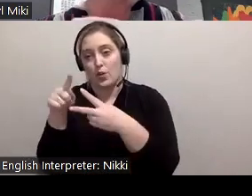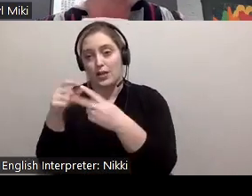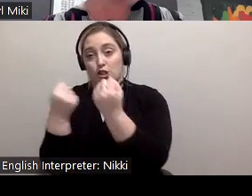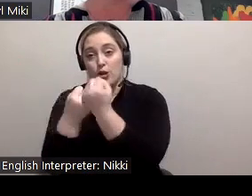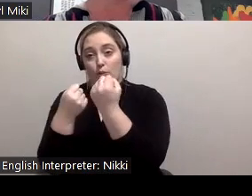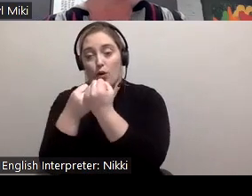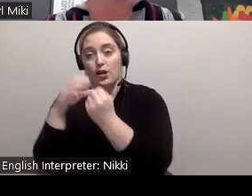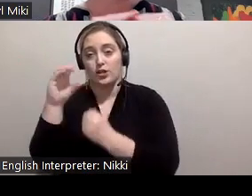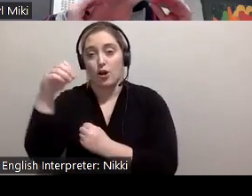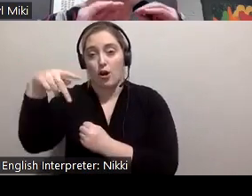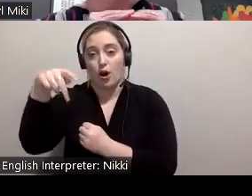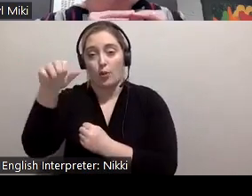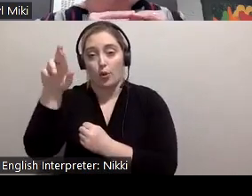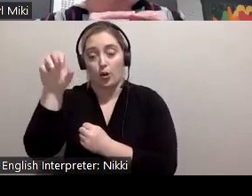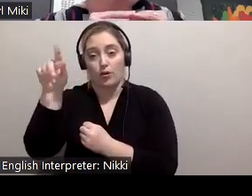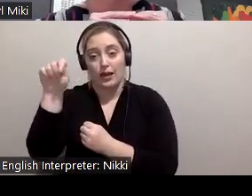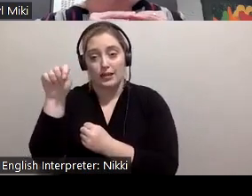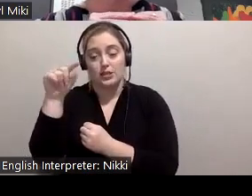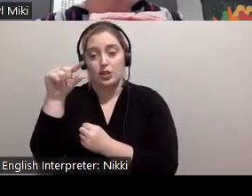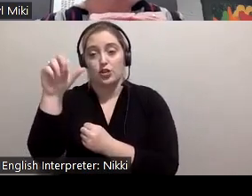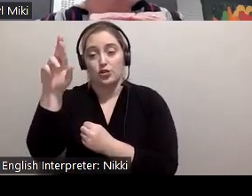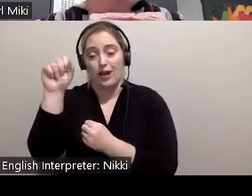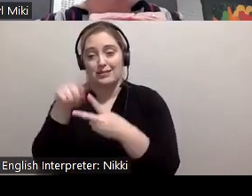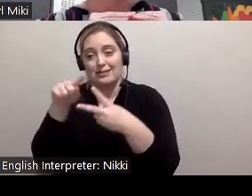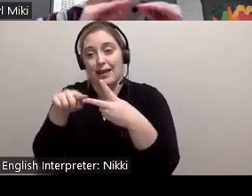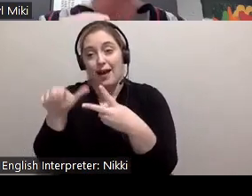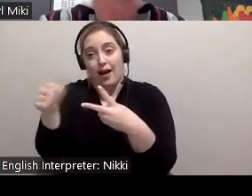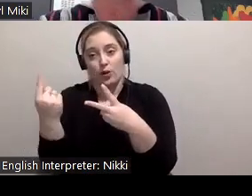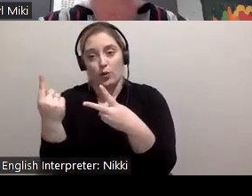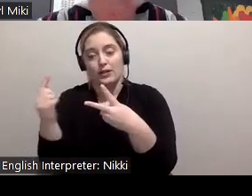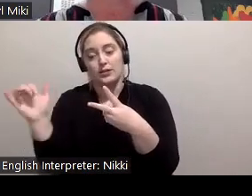tell you specifically. So this is so the Community Impact